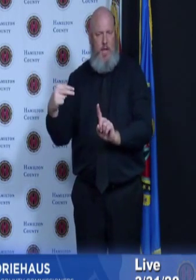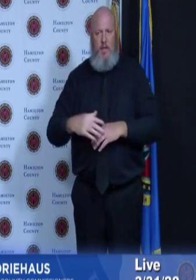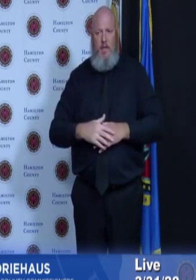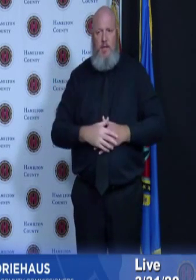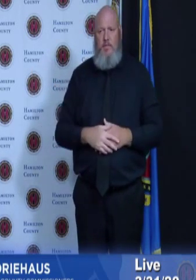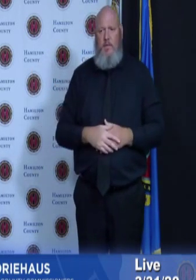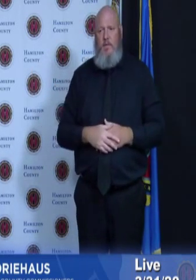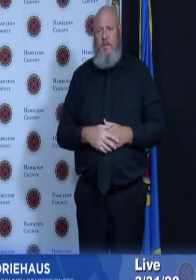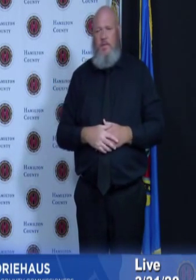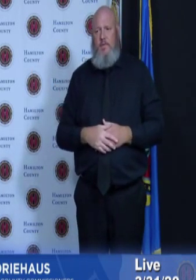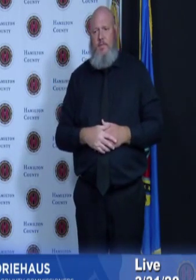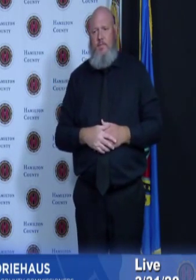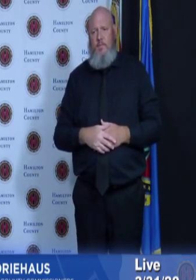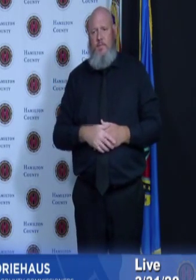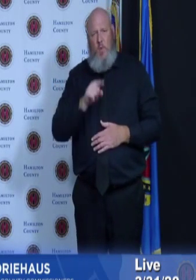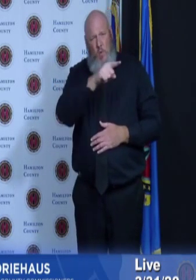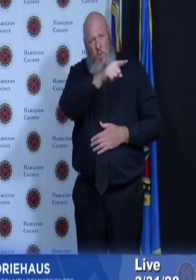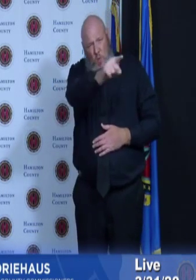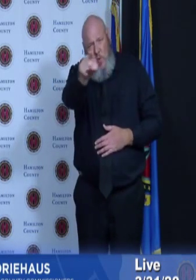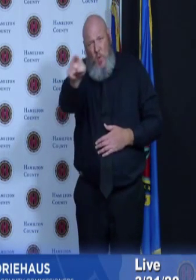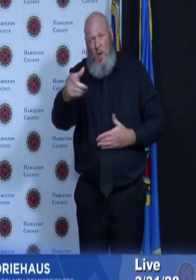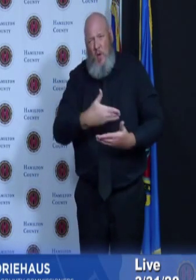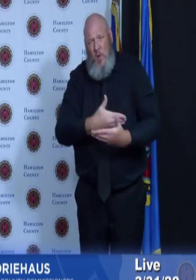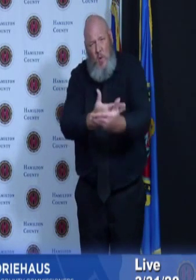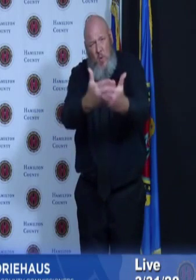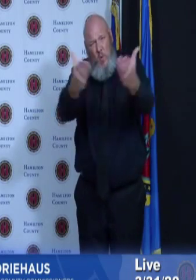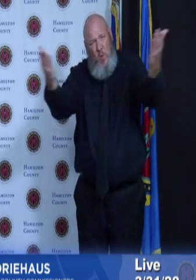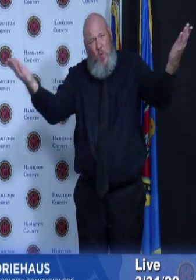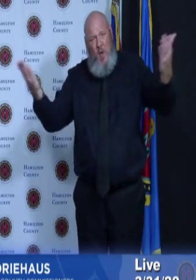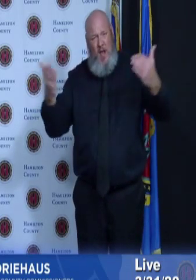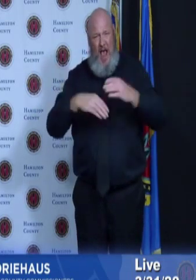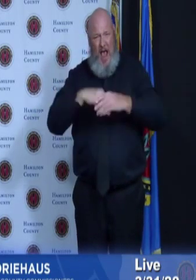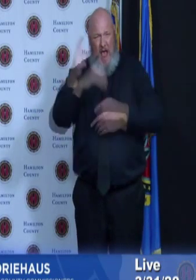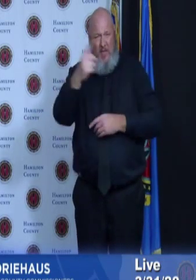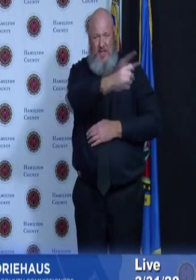frustrating I think a lot of parents with school-aged children were